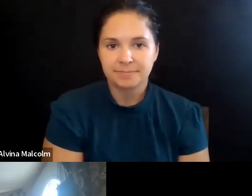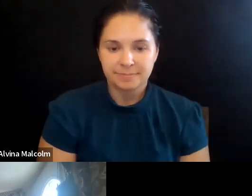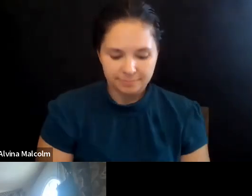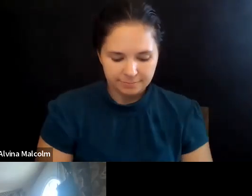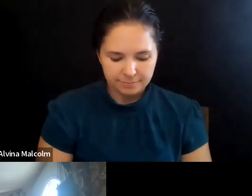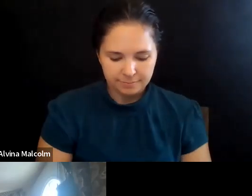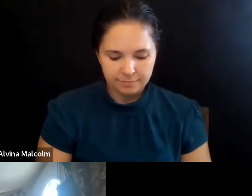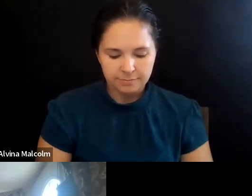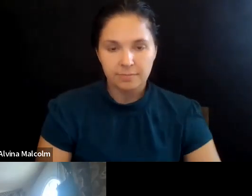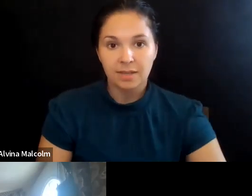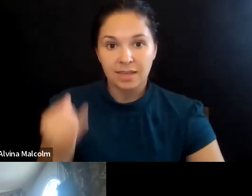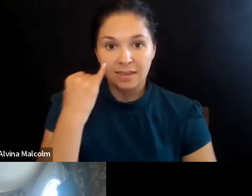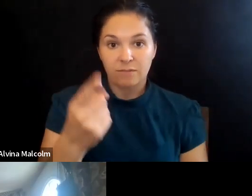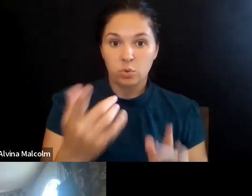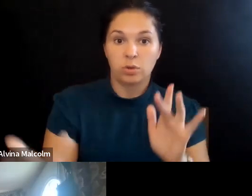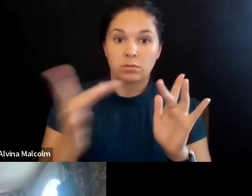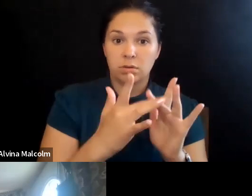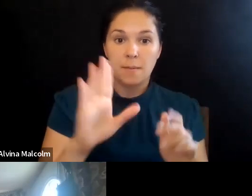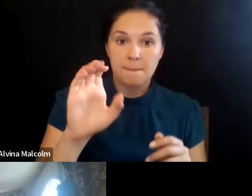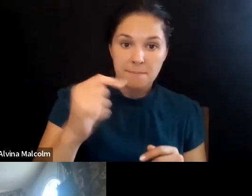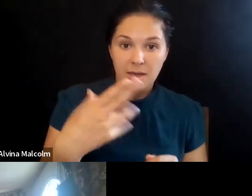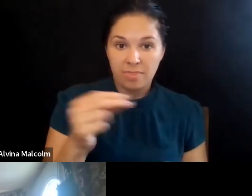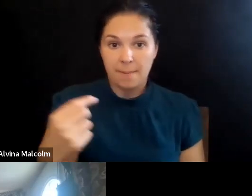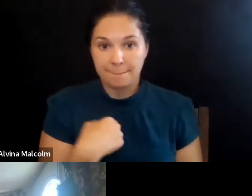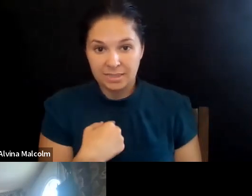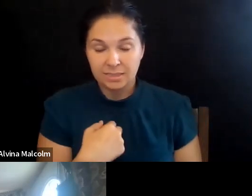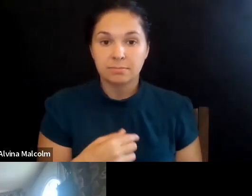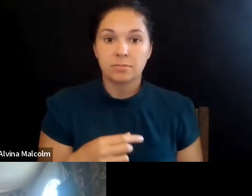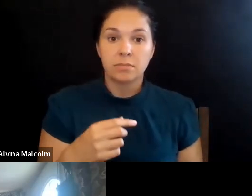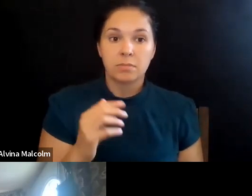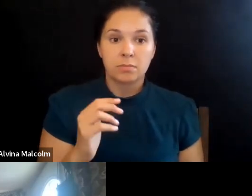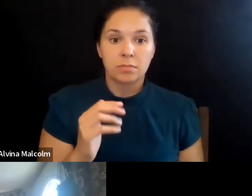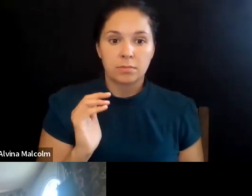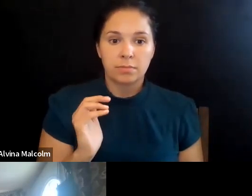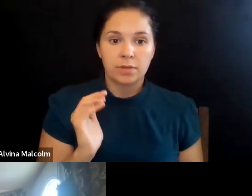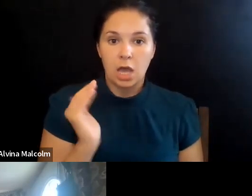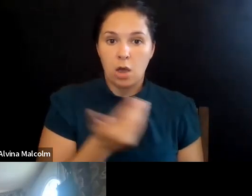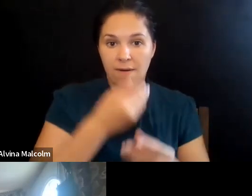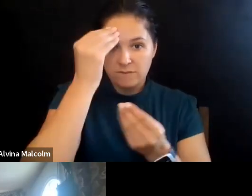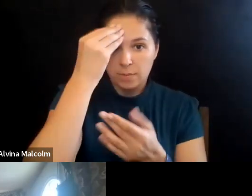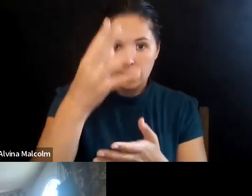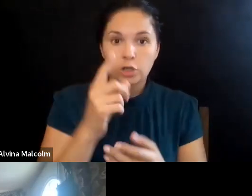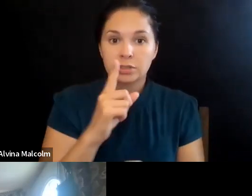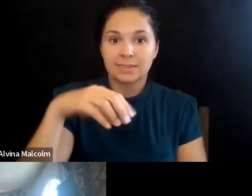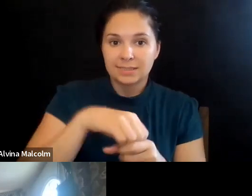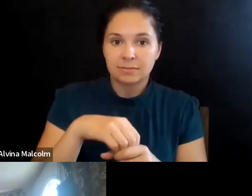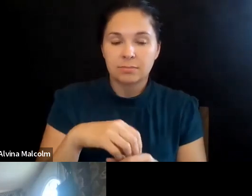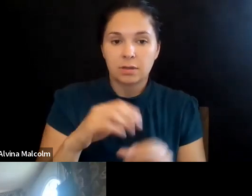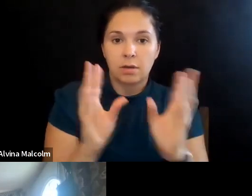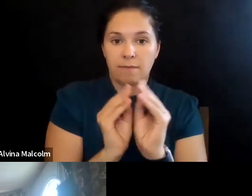It's been a packed conversation. If anyone has any lingering questions, please put them in the chat in the next